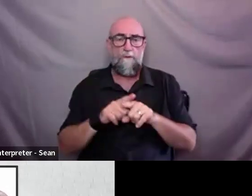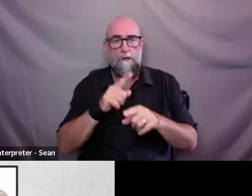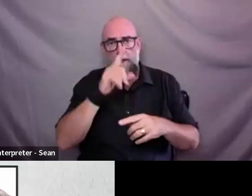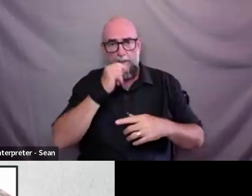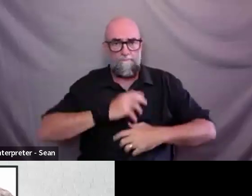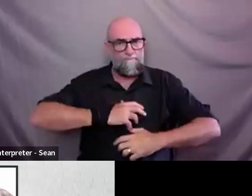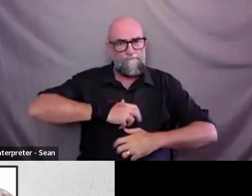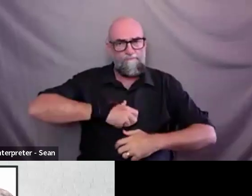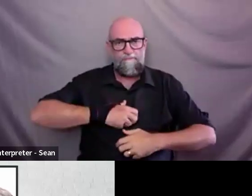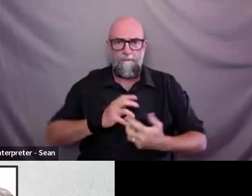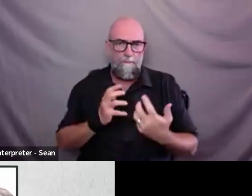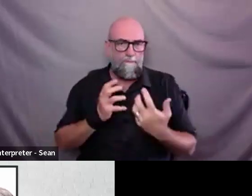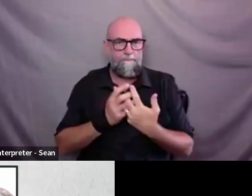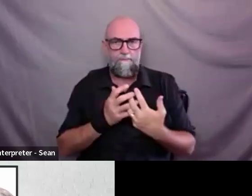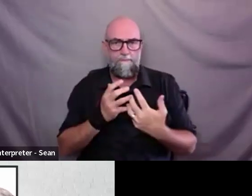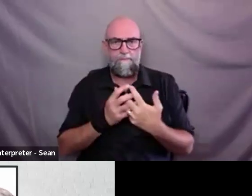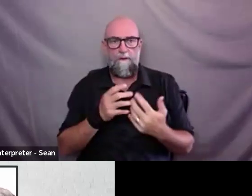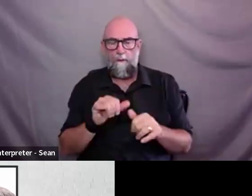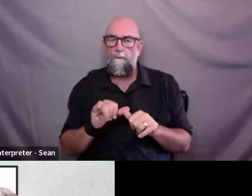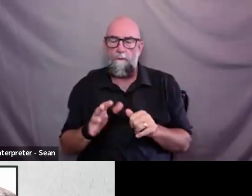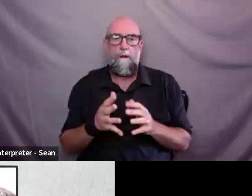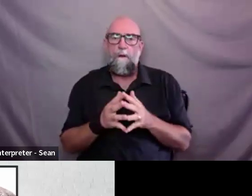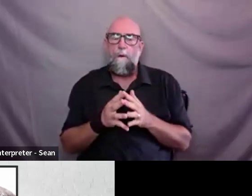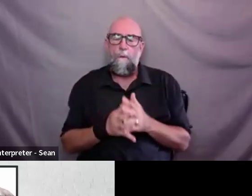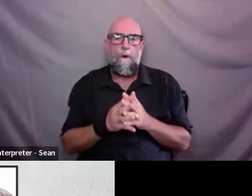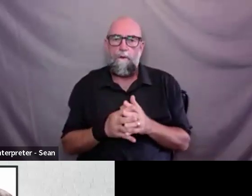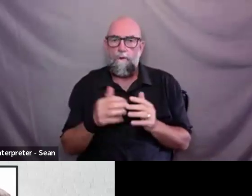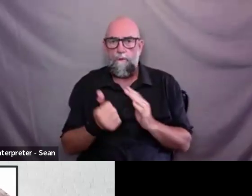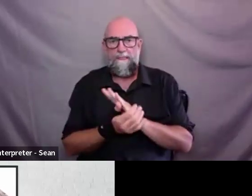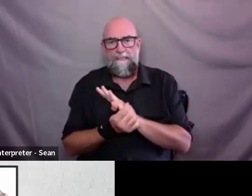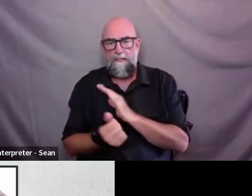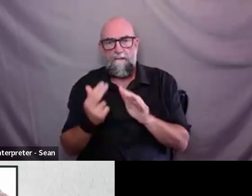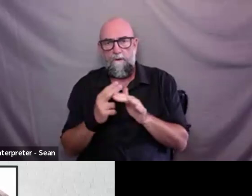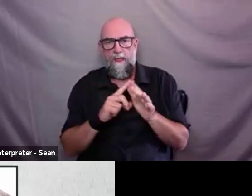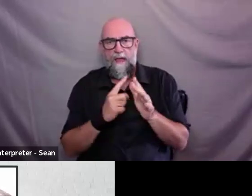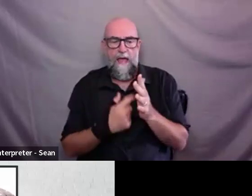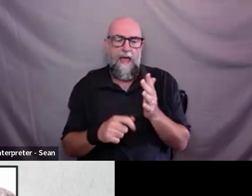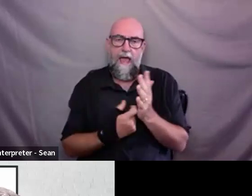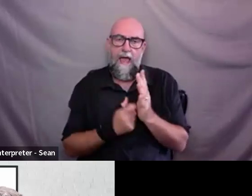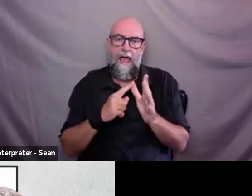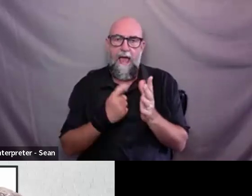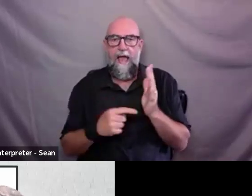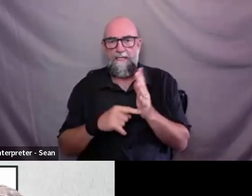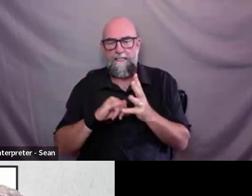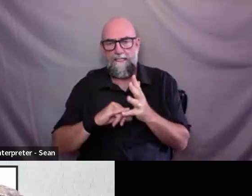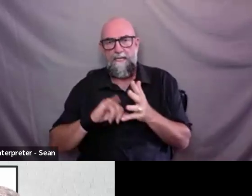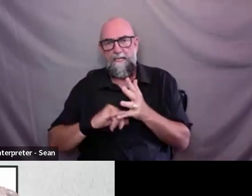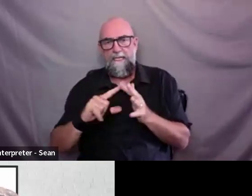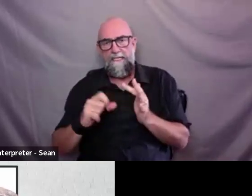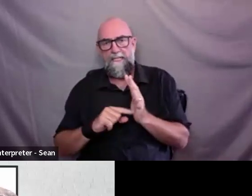live at the last minute, so thank you so much. I don't know if I need to throw it over to